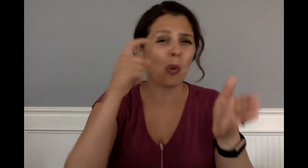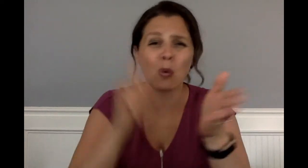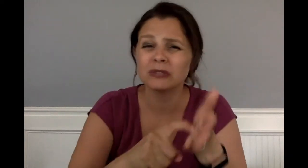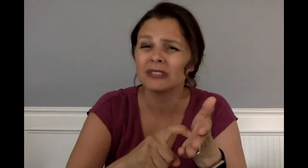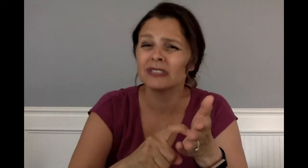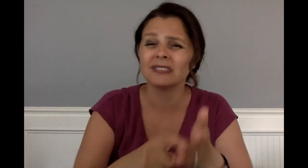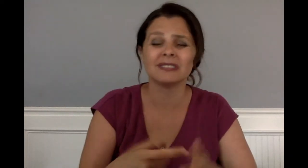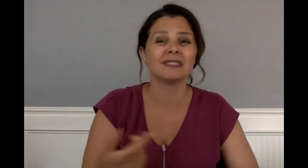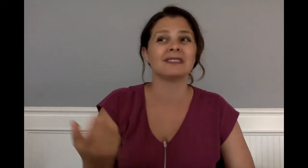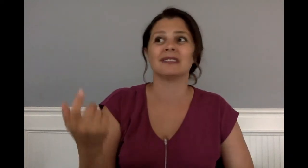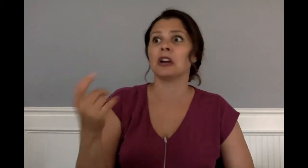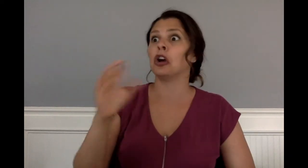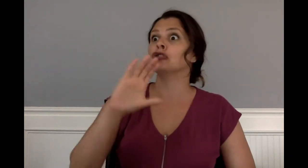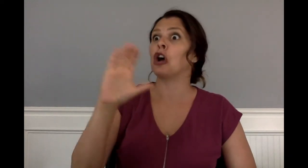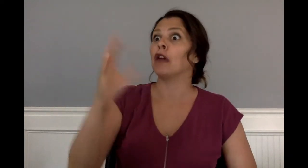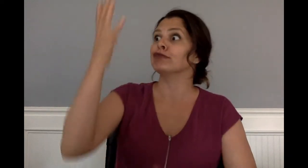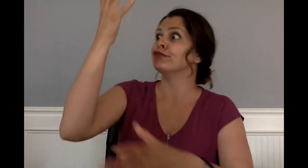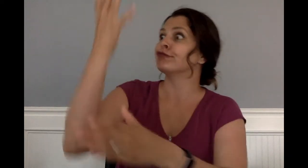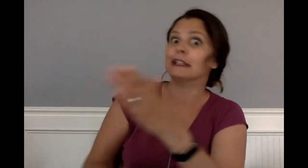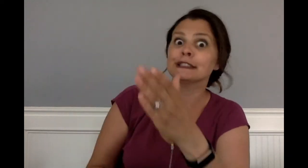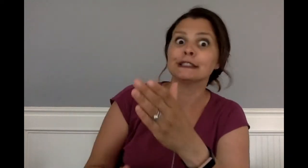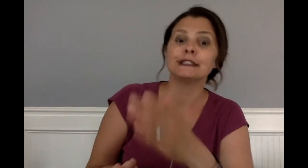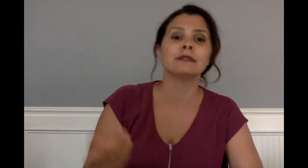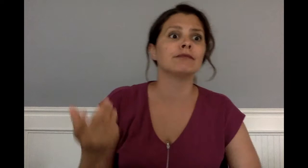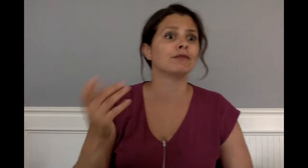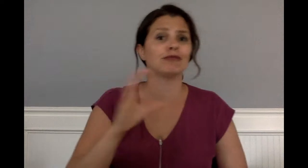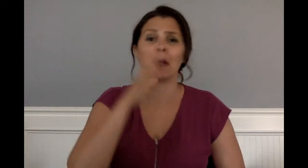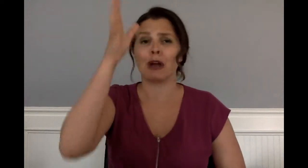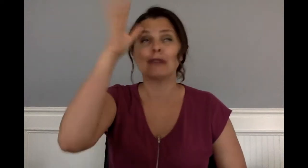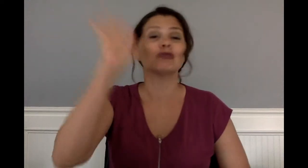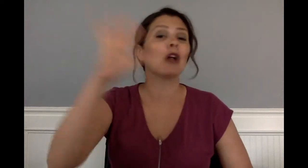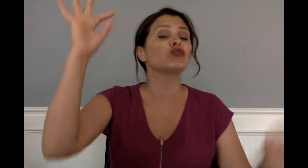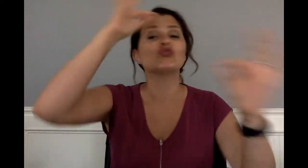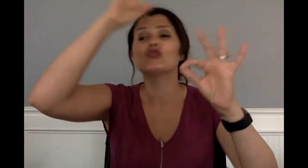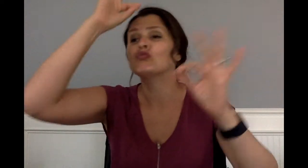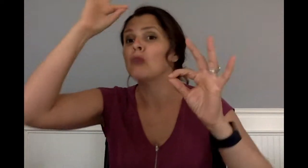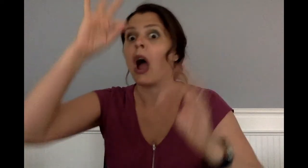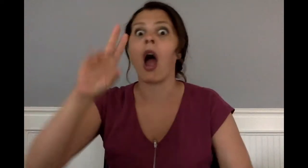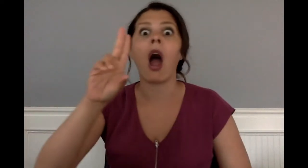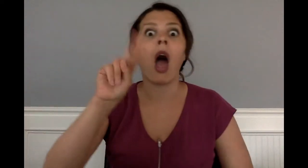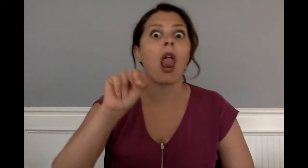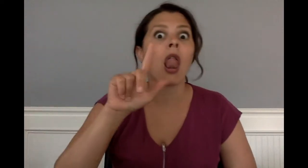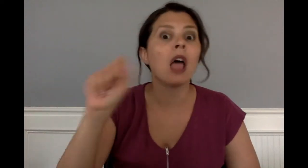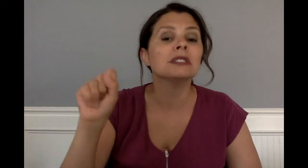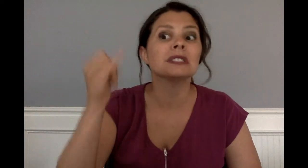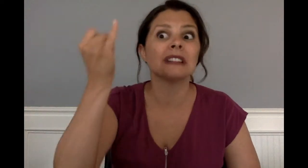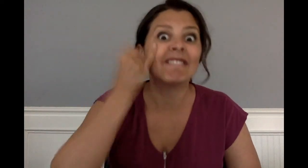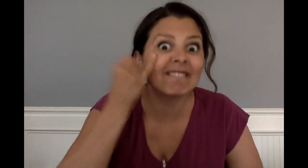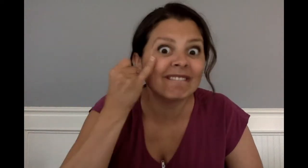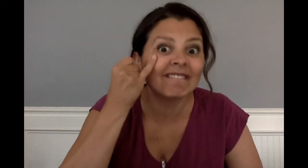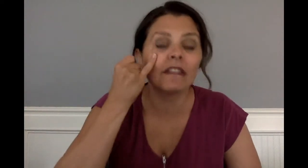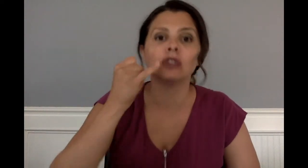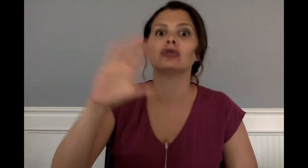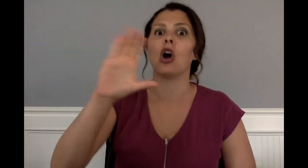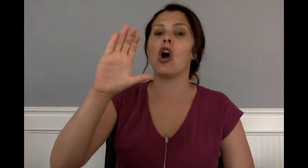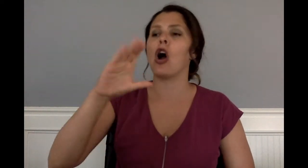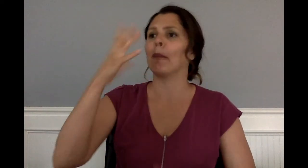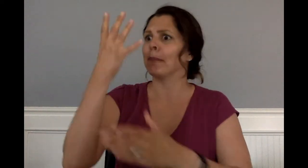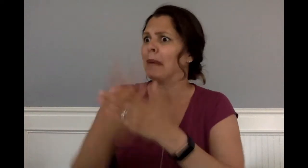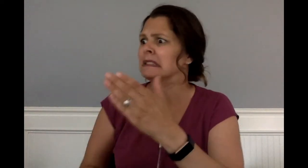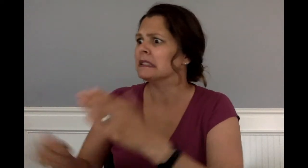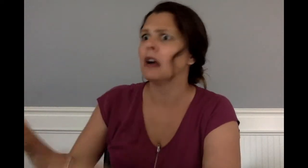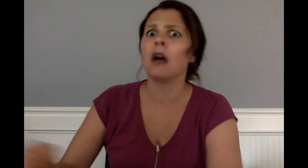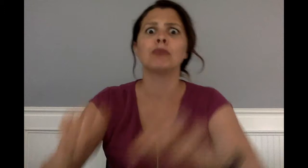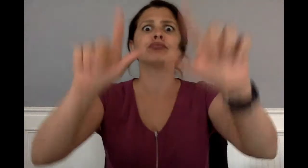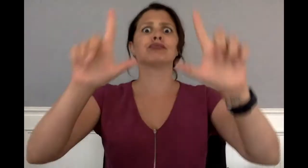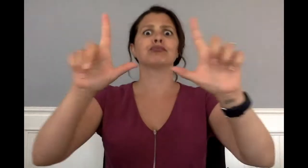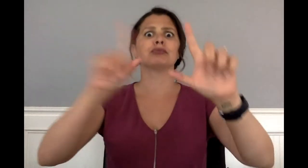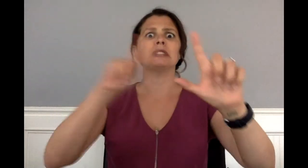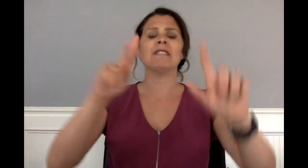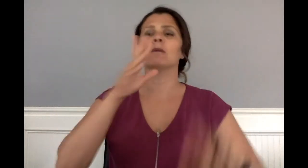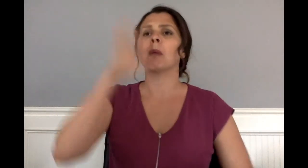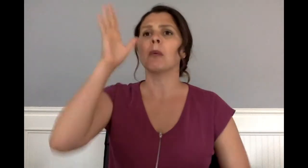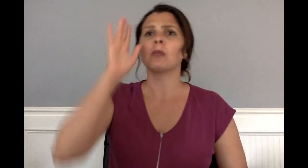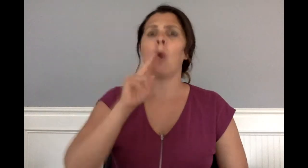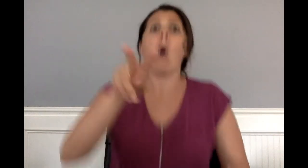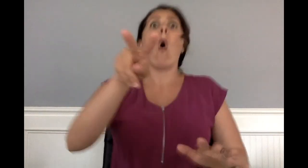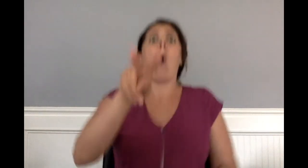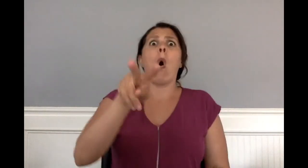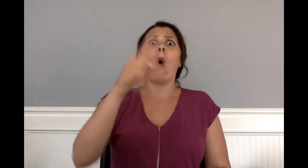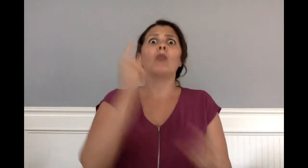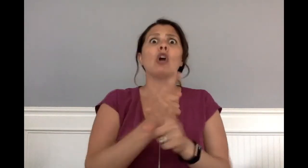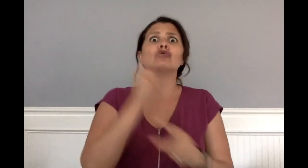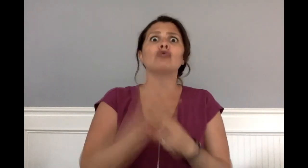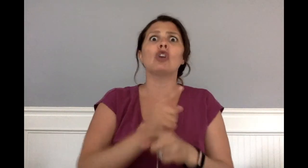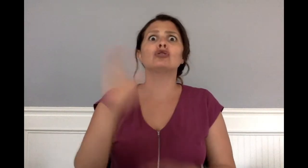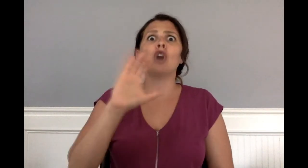notice he was gone unless he turned up on the television as a missing kid.